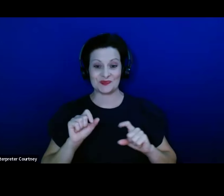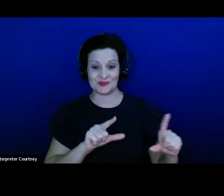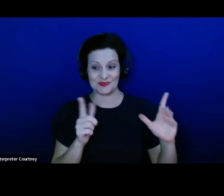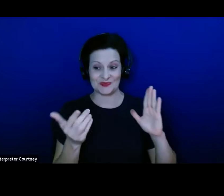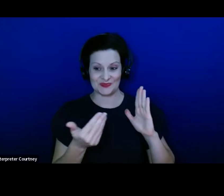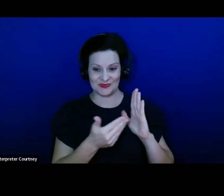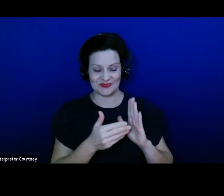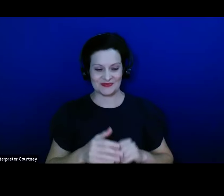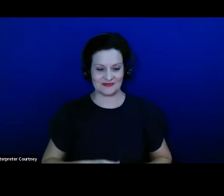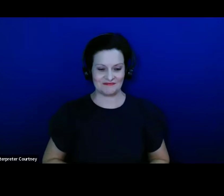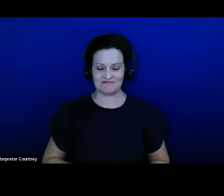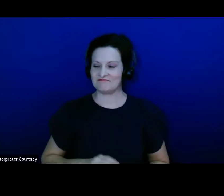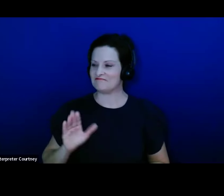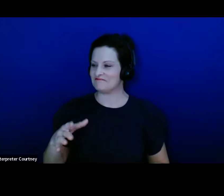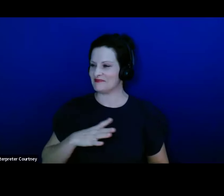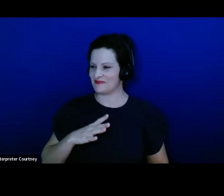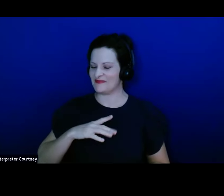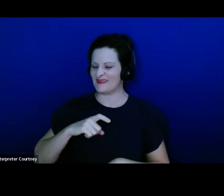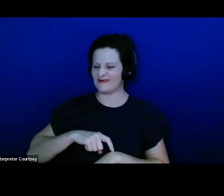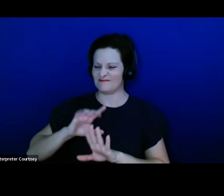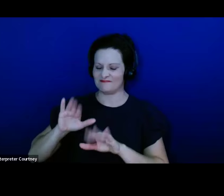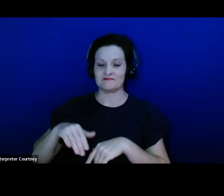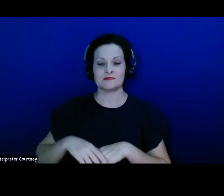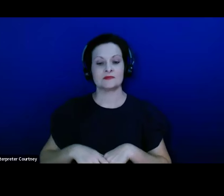Jamila: No worries, take your time. In the mean time,